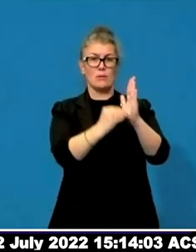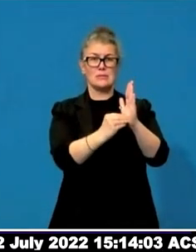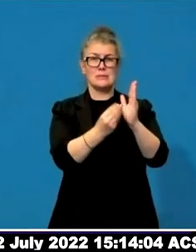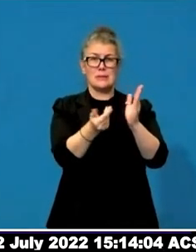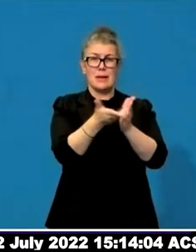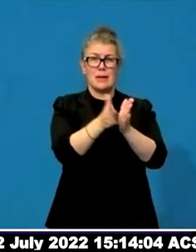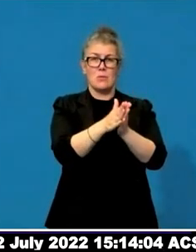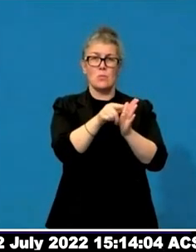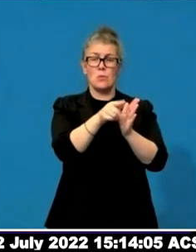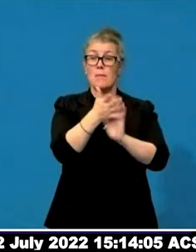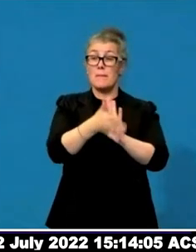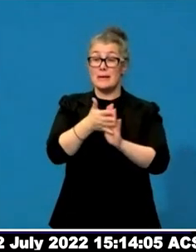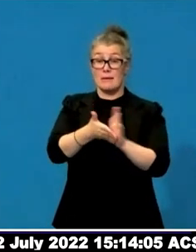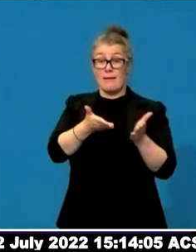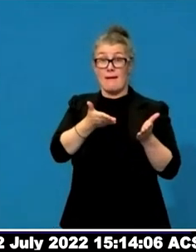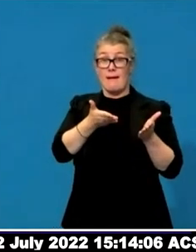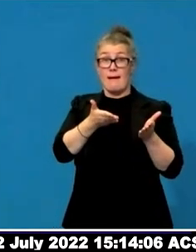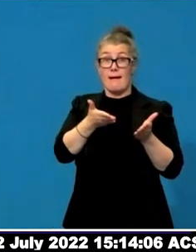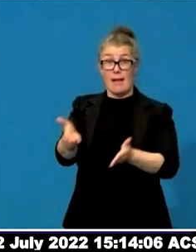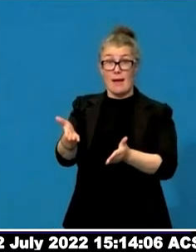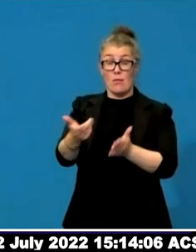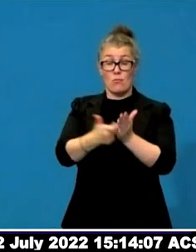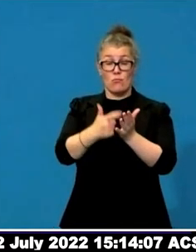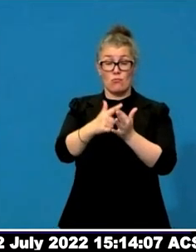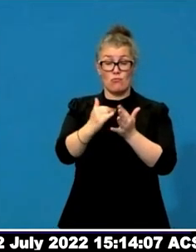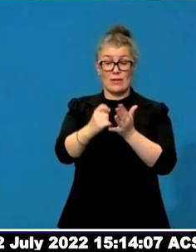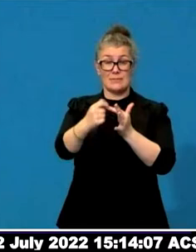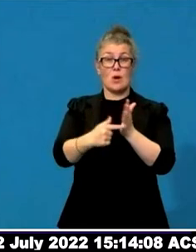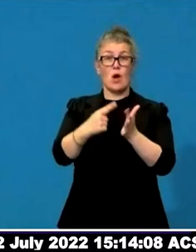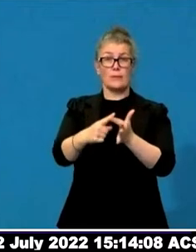to allow for respite to become a valid reason for patient travel